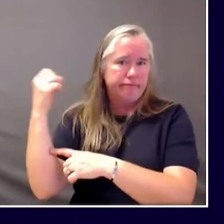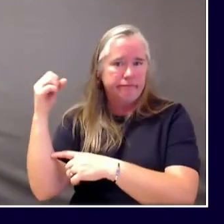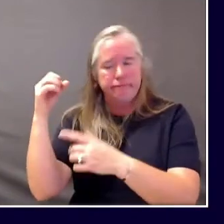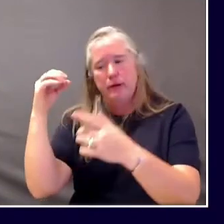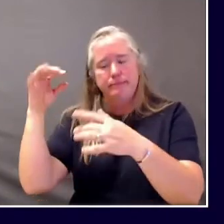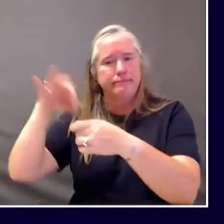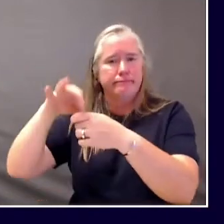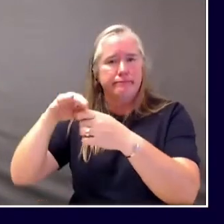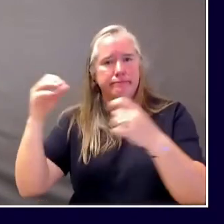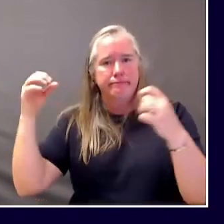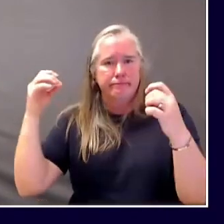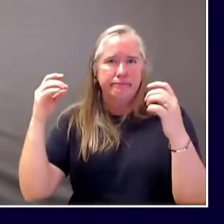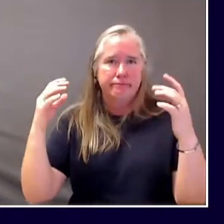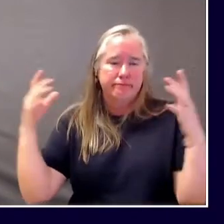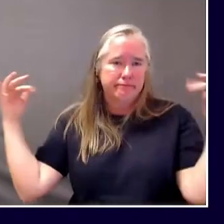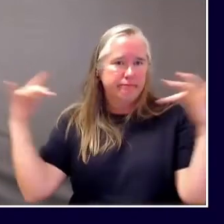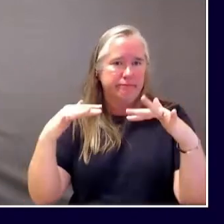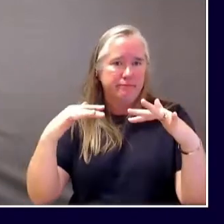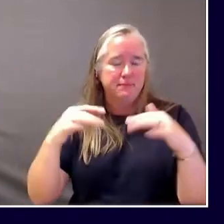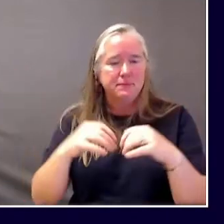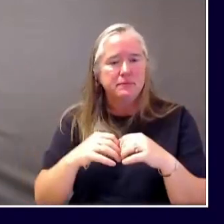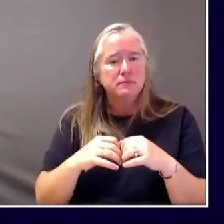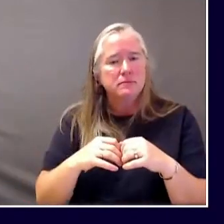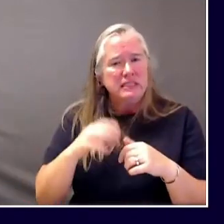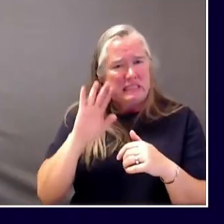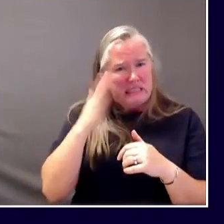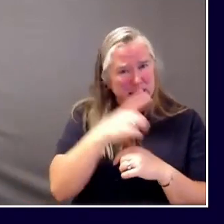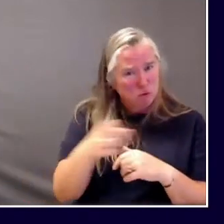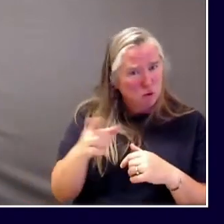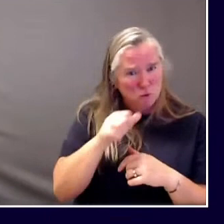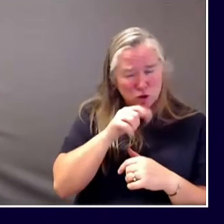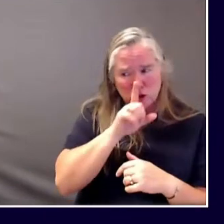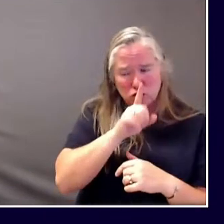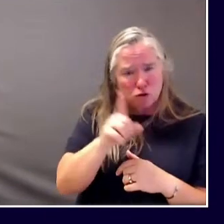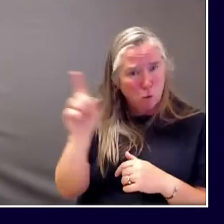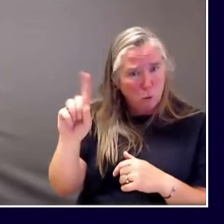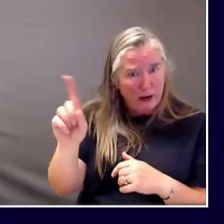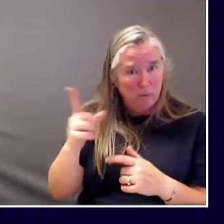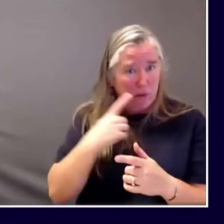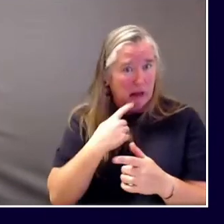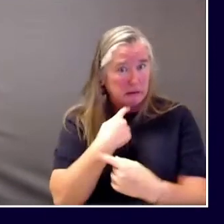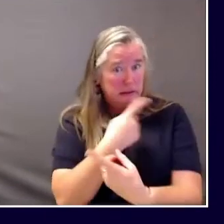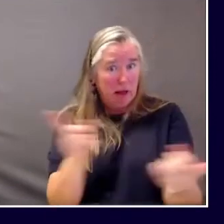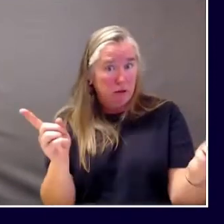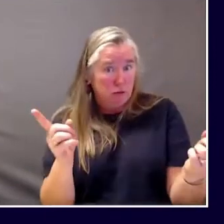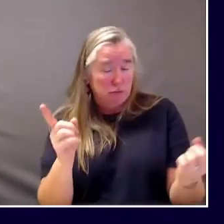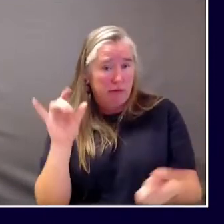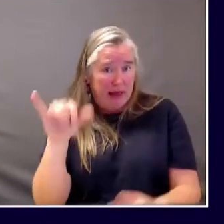work exactly sure where this